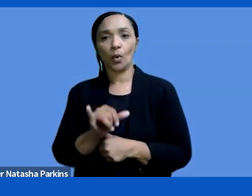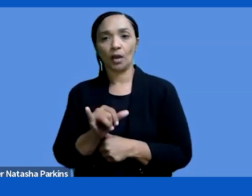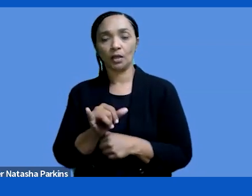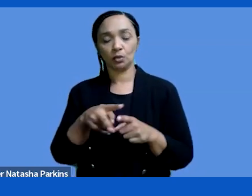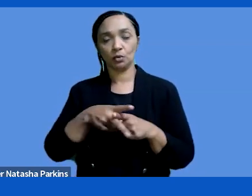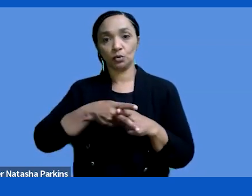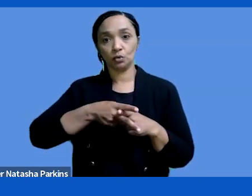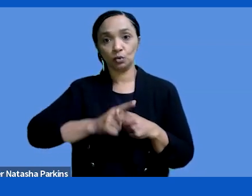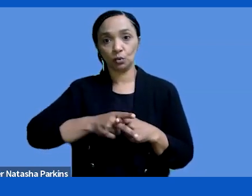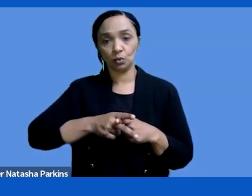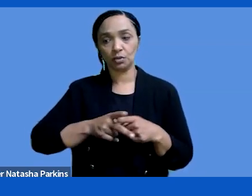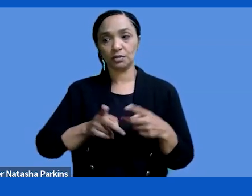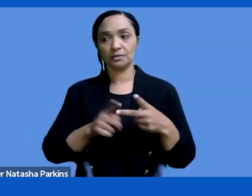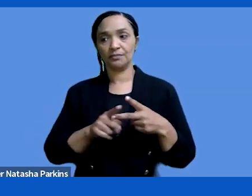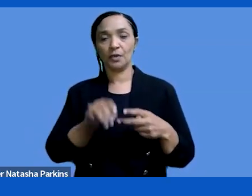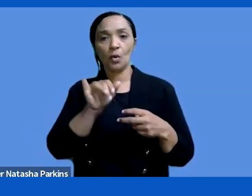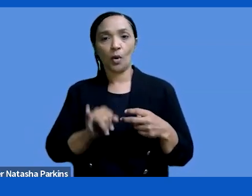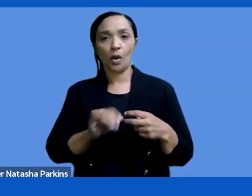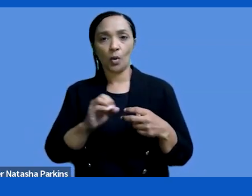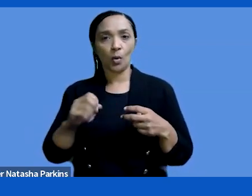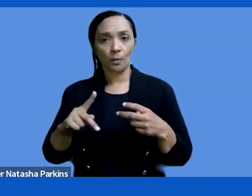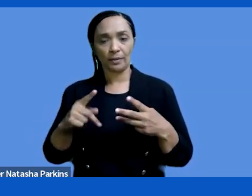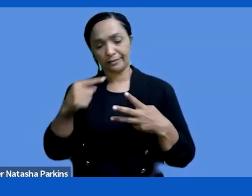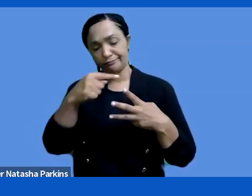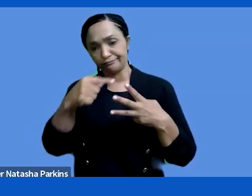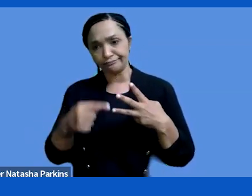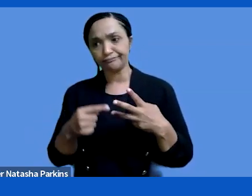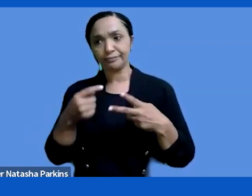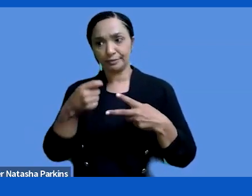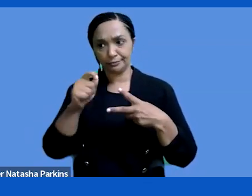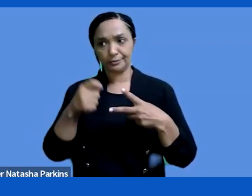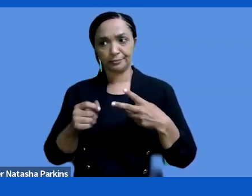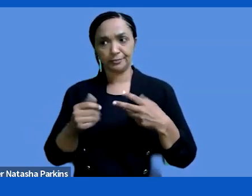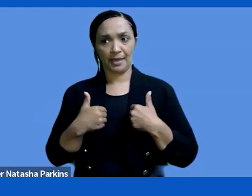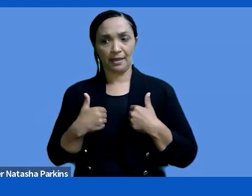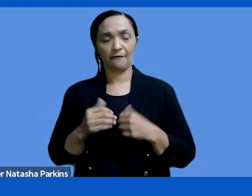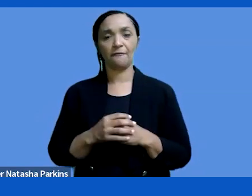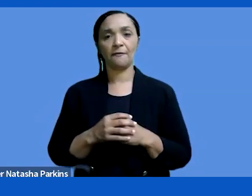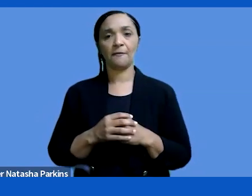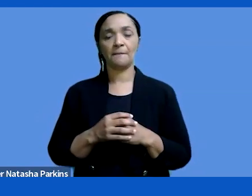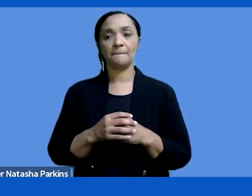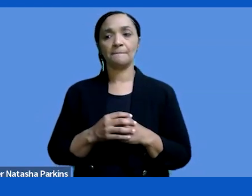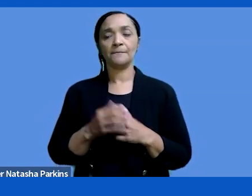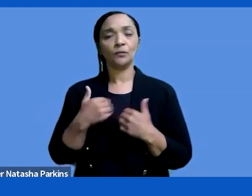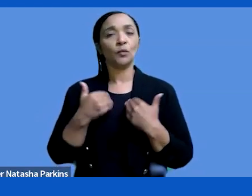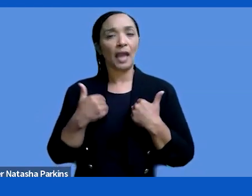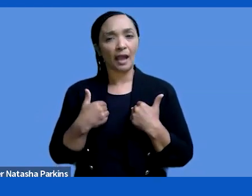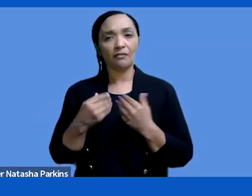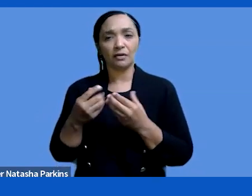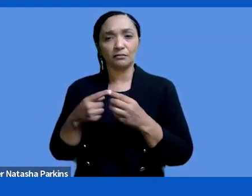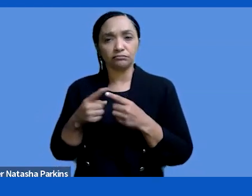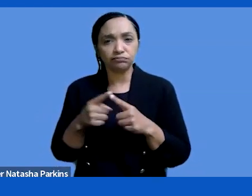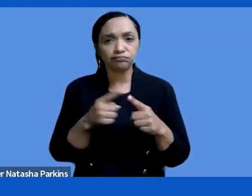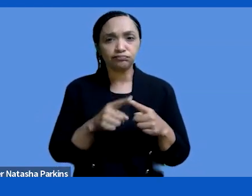are lists but not necessarily European products, they're global products. I think at this stage,